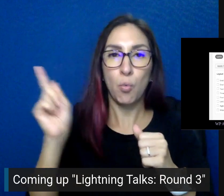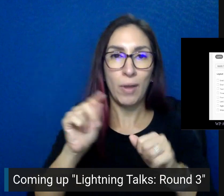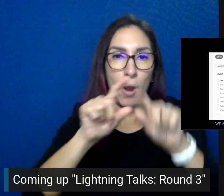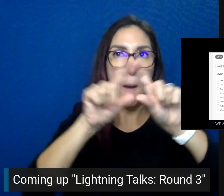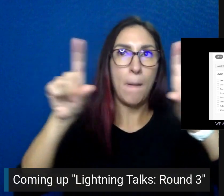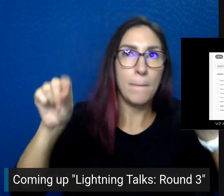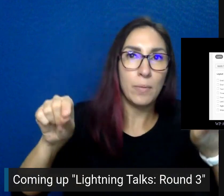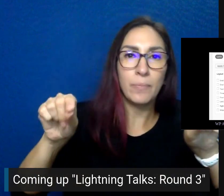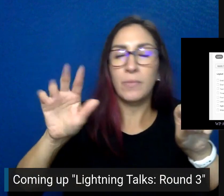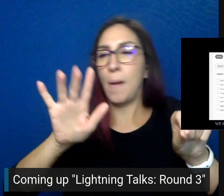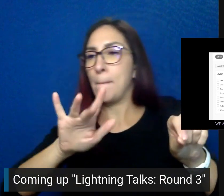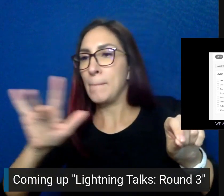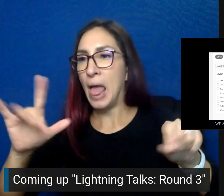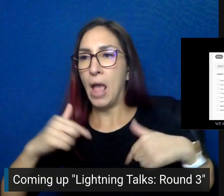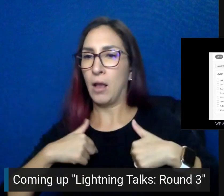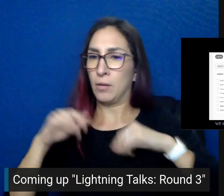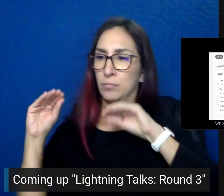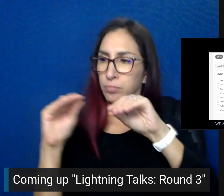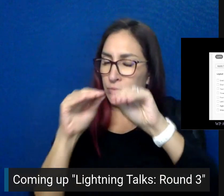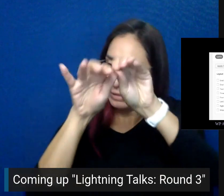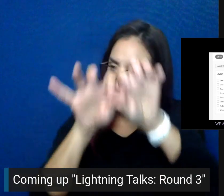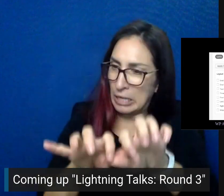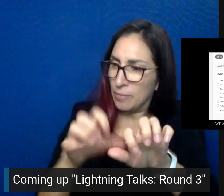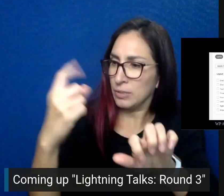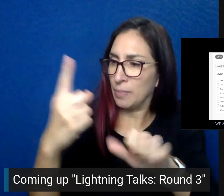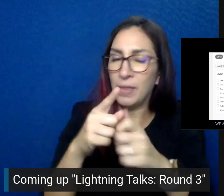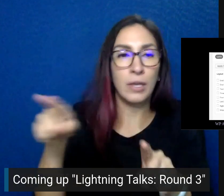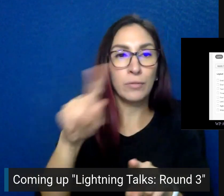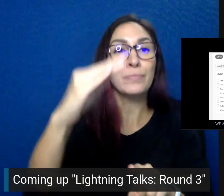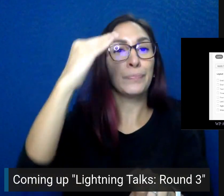Number three, make sure it includes a skip link